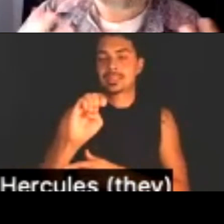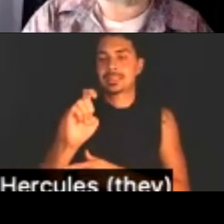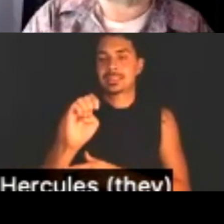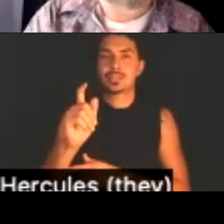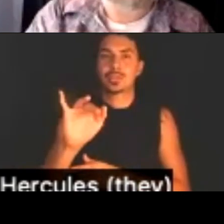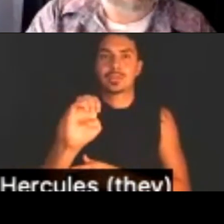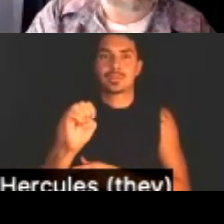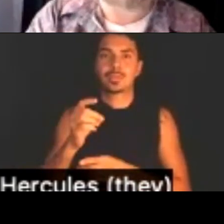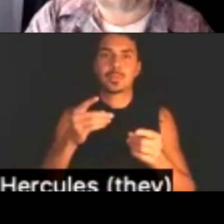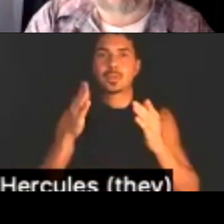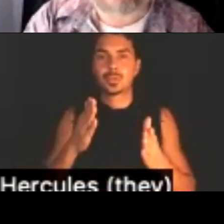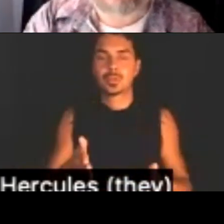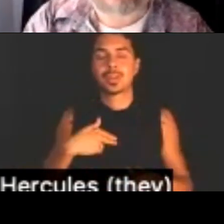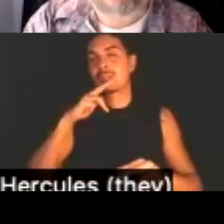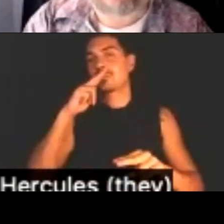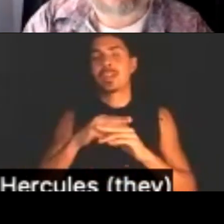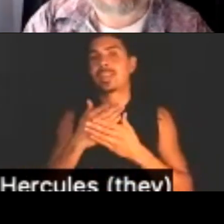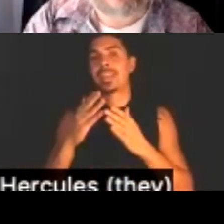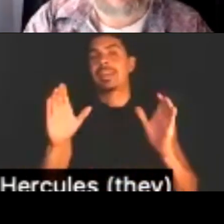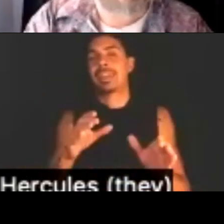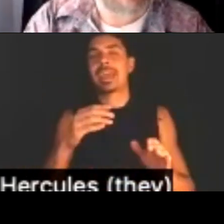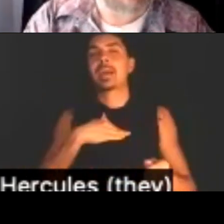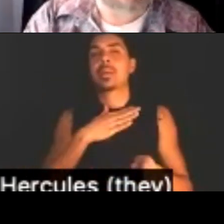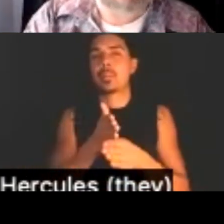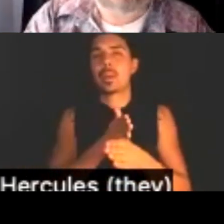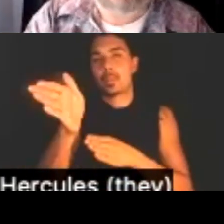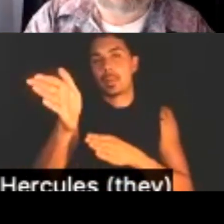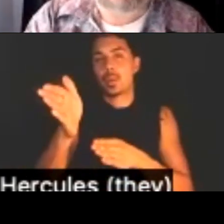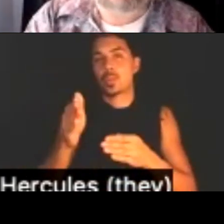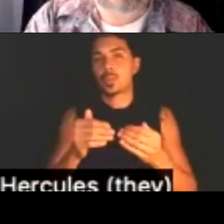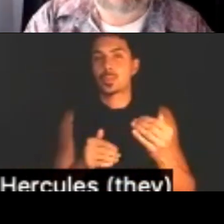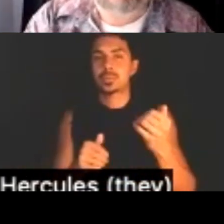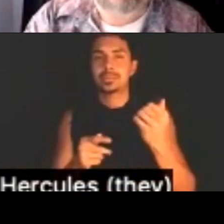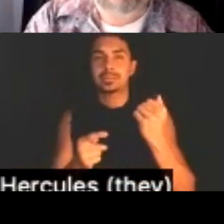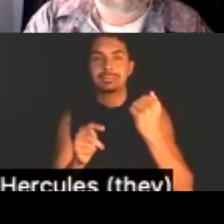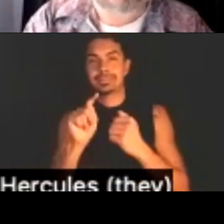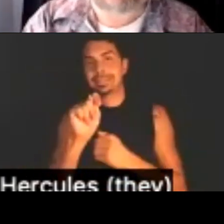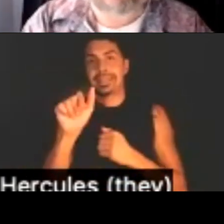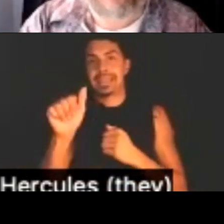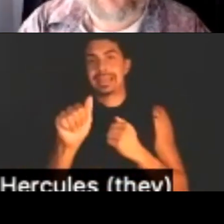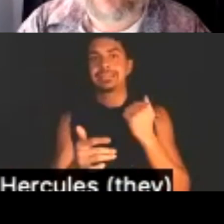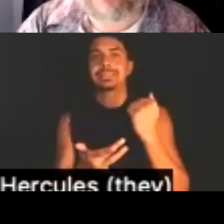So I enjoy being with you all today, and I enjoy doing the whole range of other work